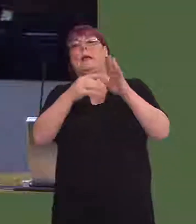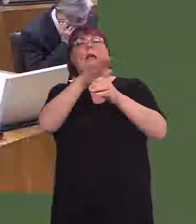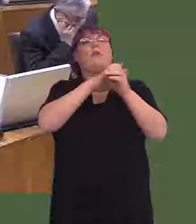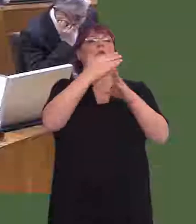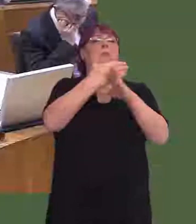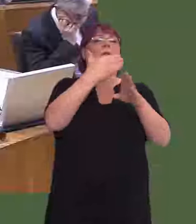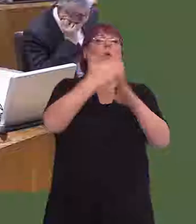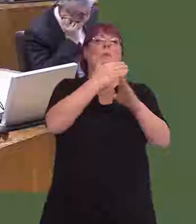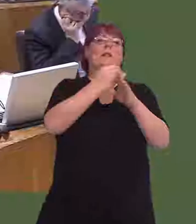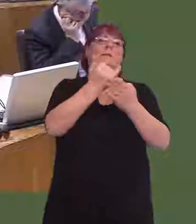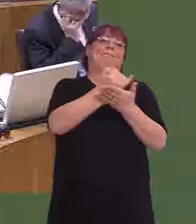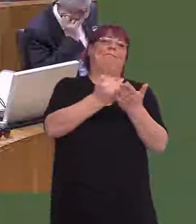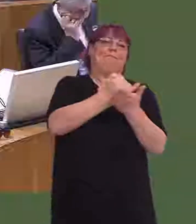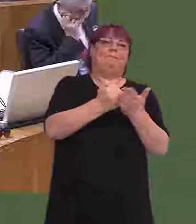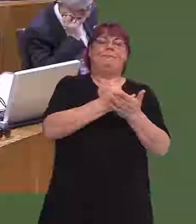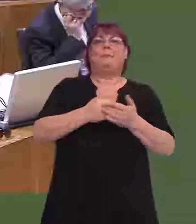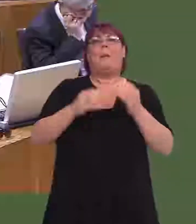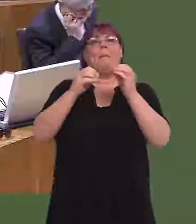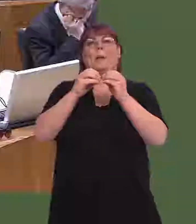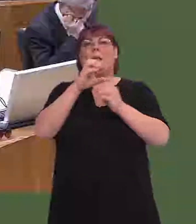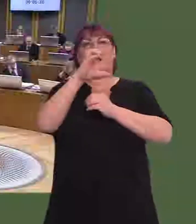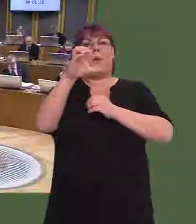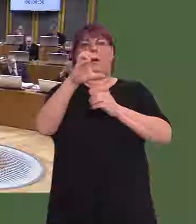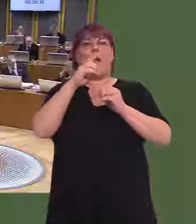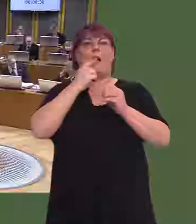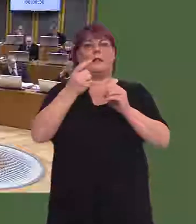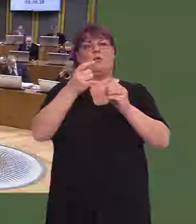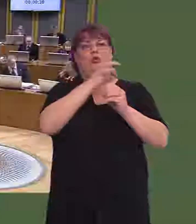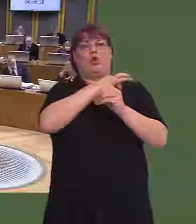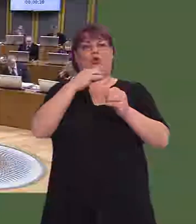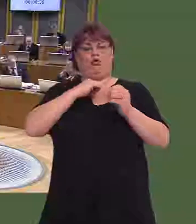Betsi Cadwaladr has now been unable to clear its surgery backlog for at least eight years,